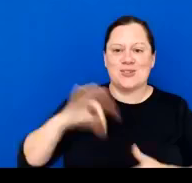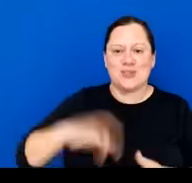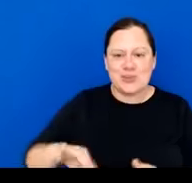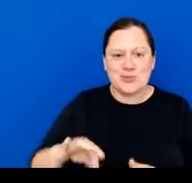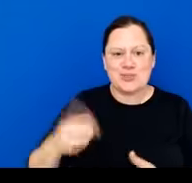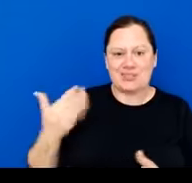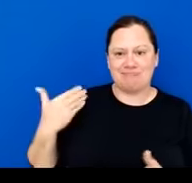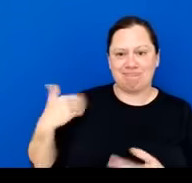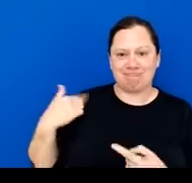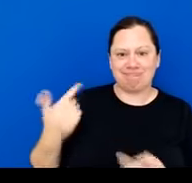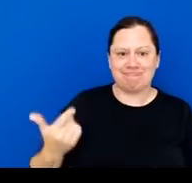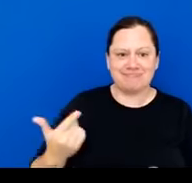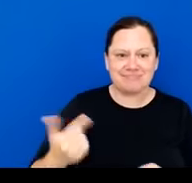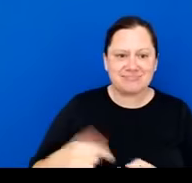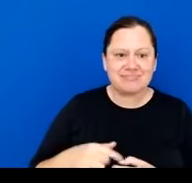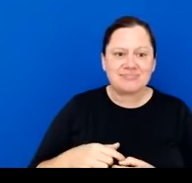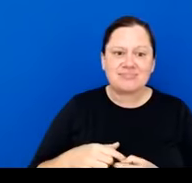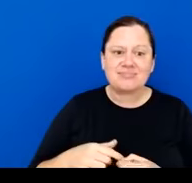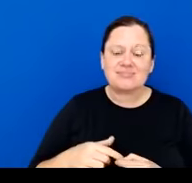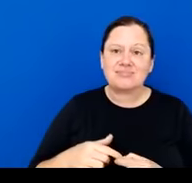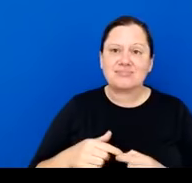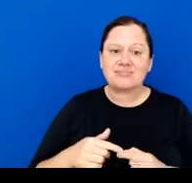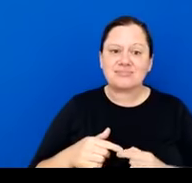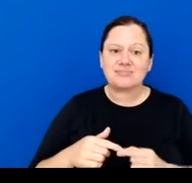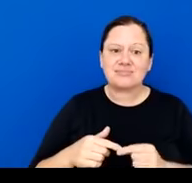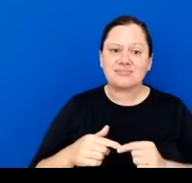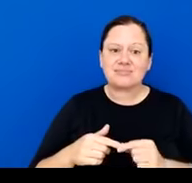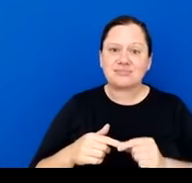for the areas to the the north and the west the west